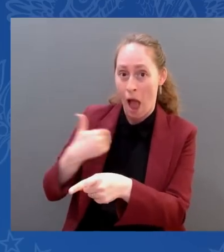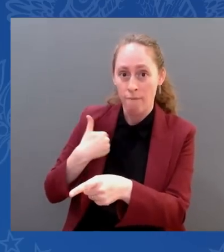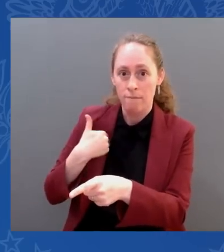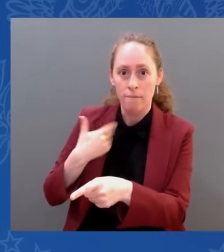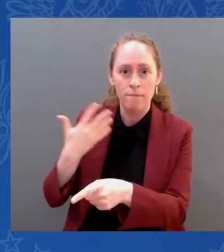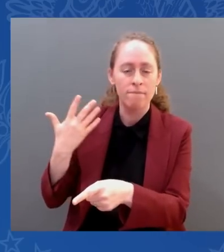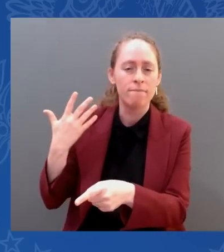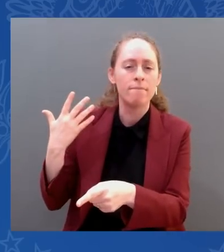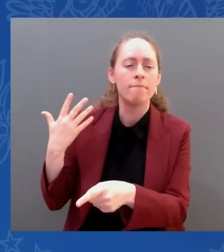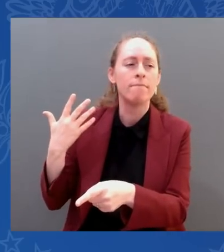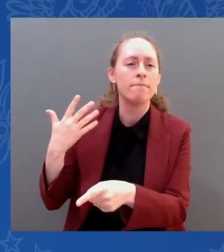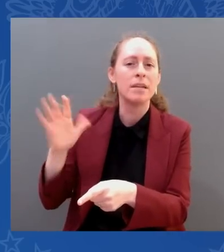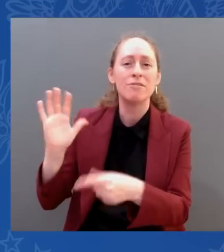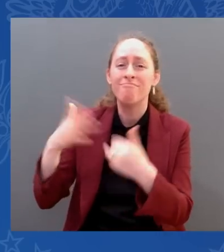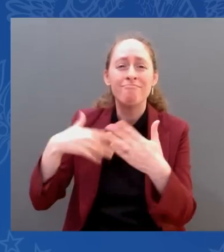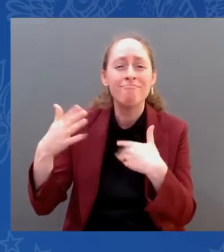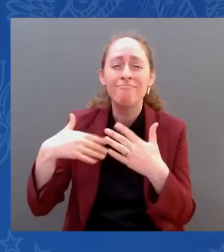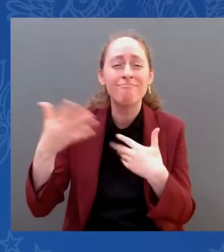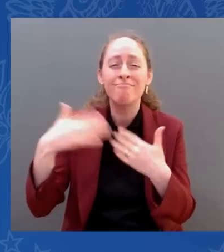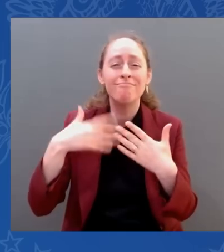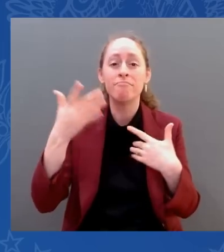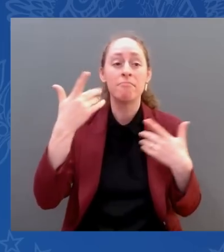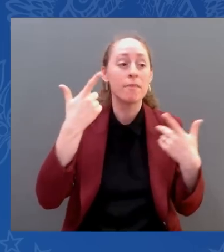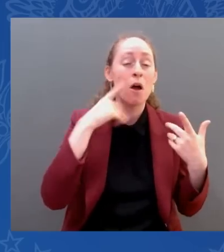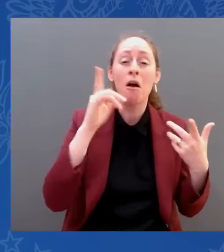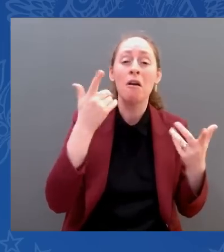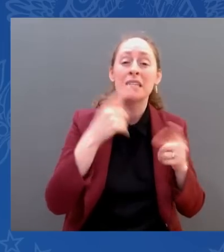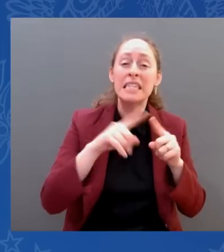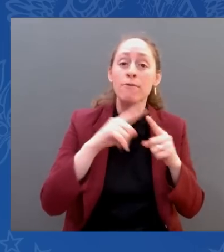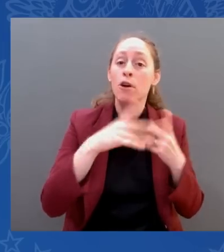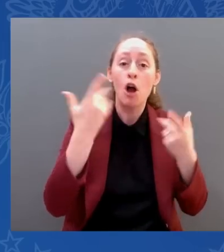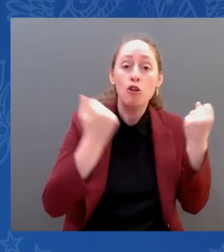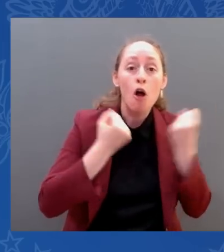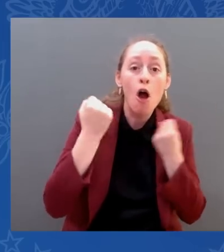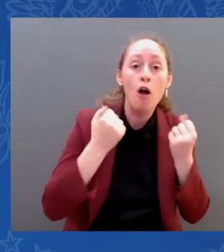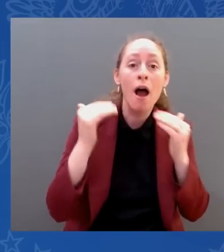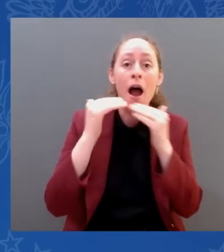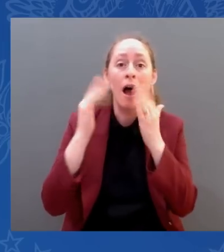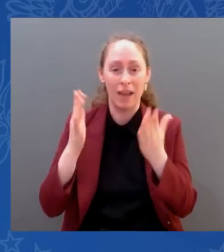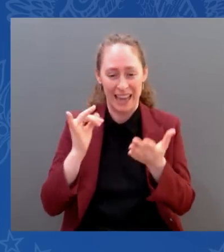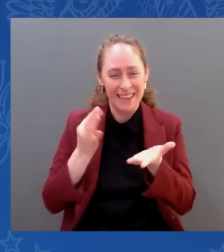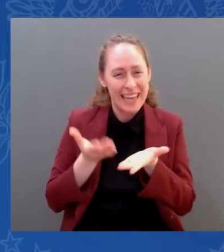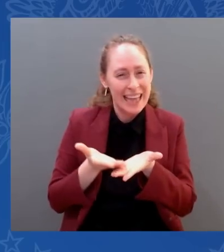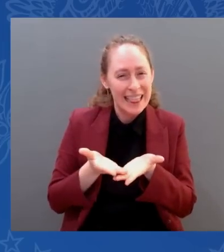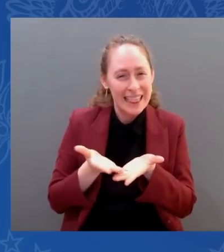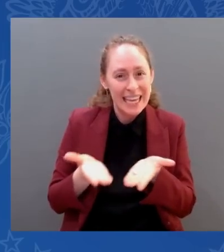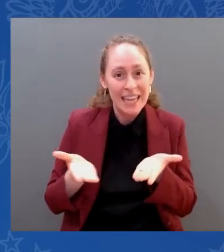it makes it difficult to be able to move, and that's called the supply chain. That's why I've been focused on ports.